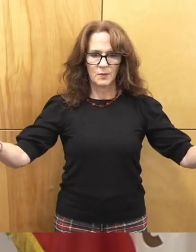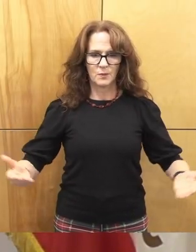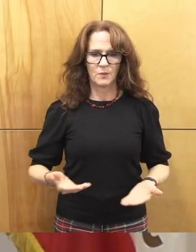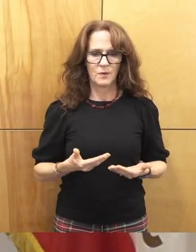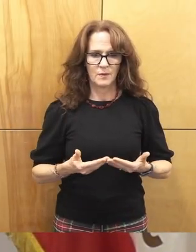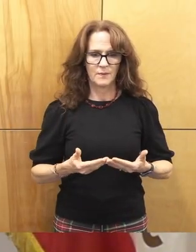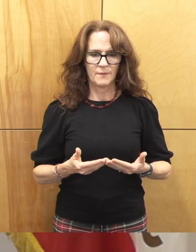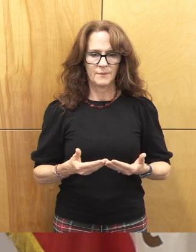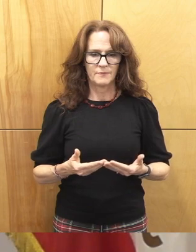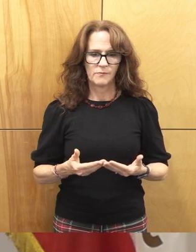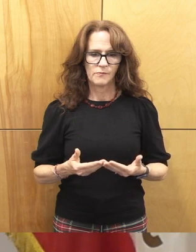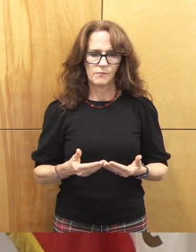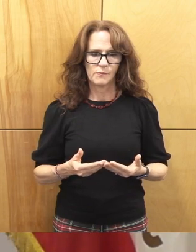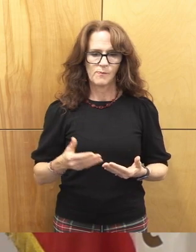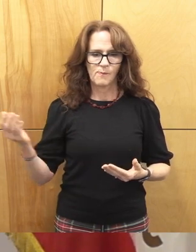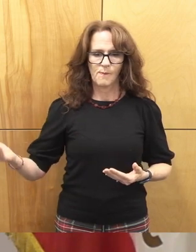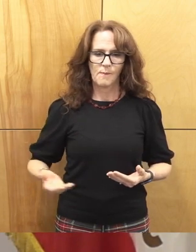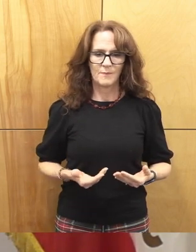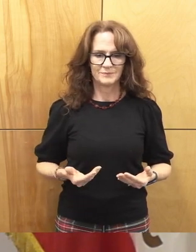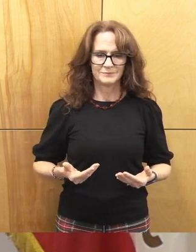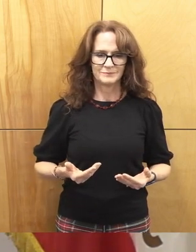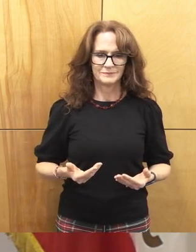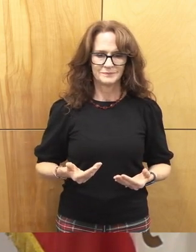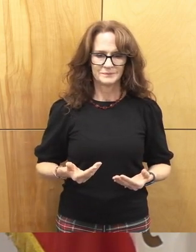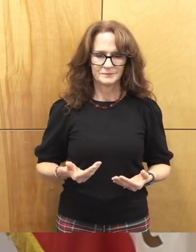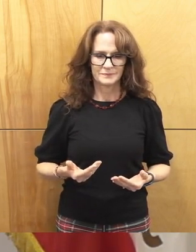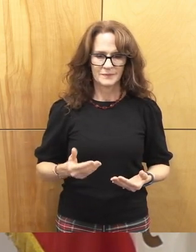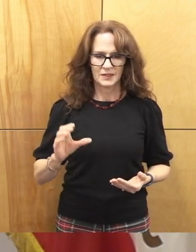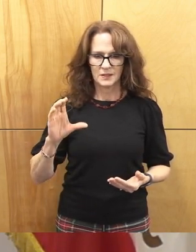and I'll introduce Corey Yamamoto